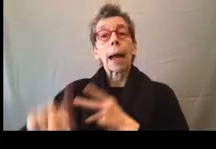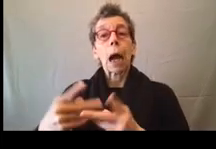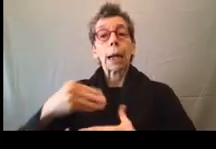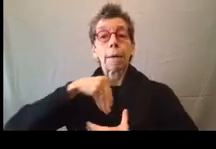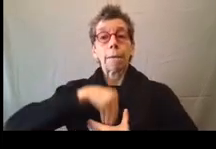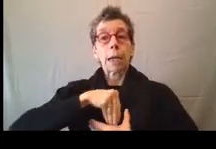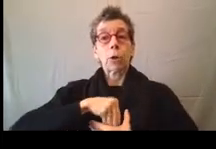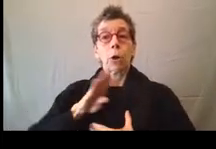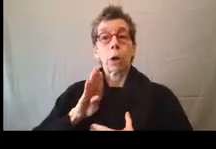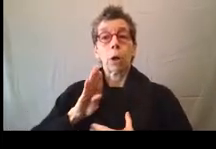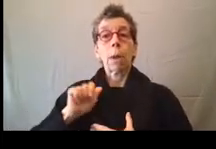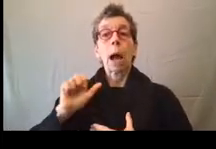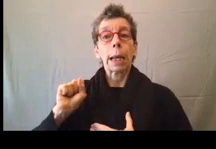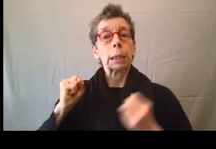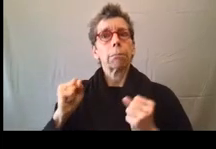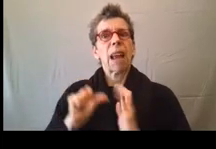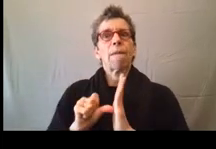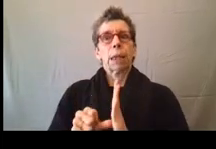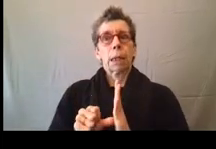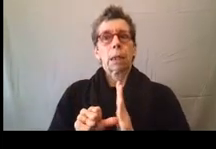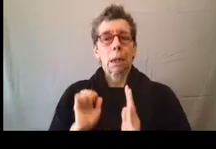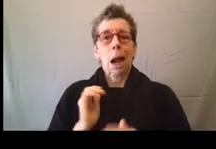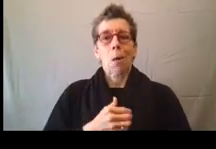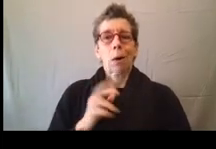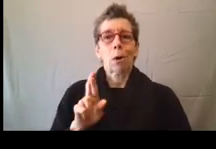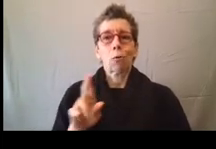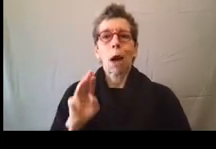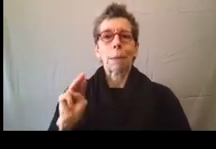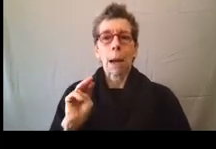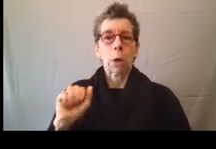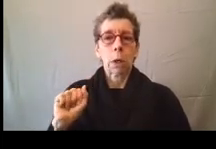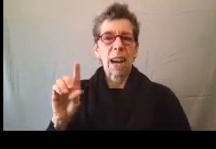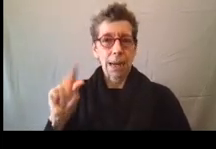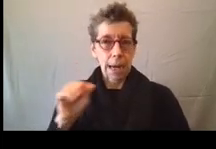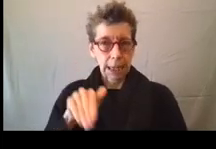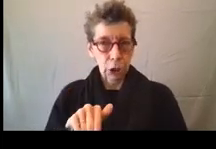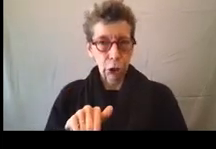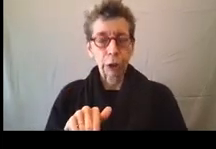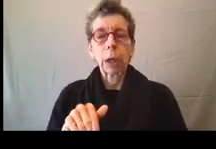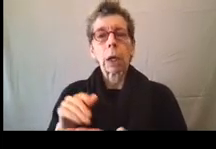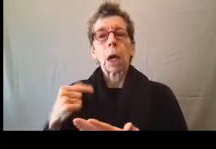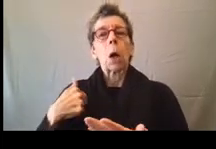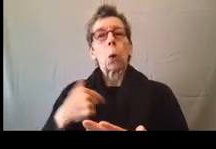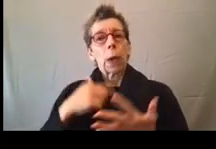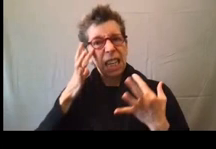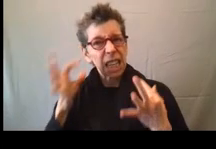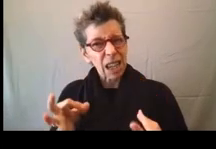at the Rocky Mountain ADA Center and of interest for many years. So, we decided to begin to